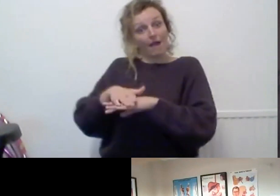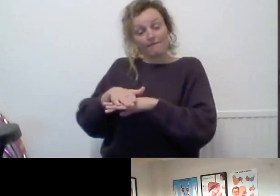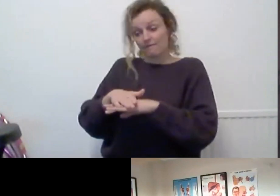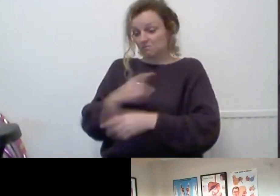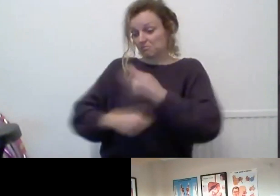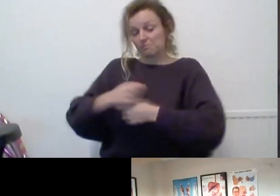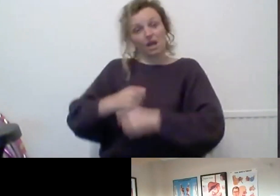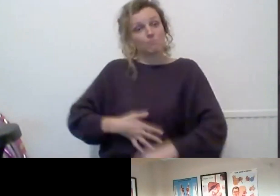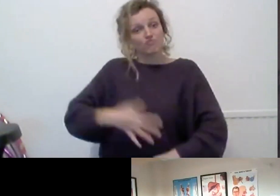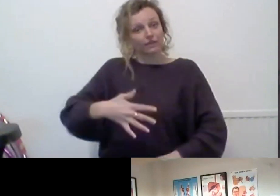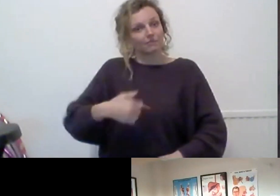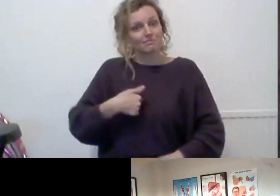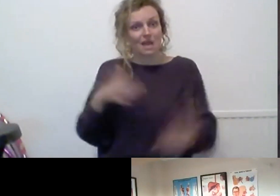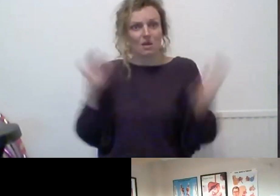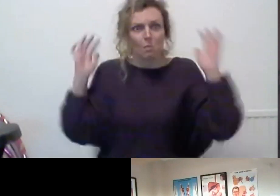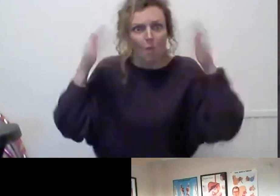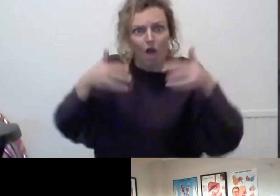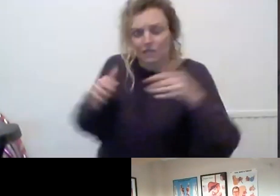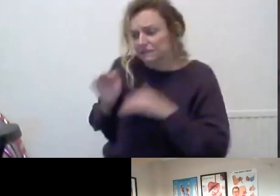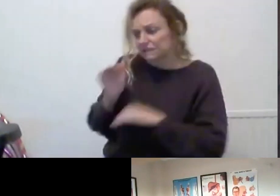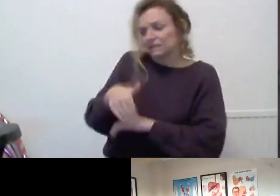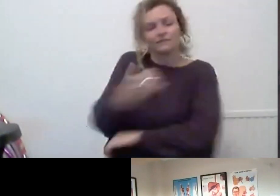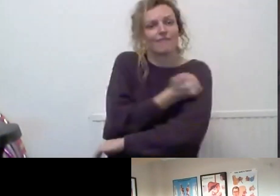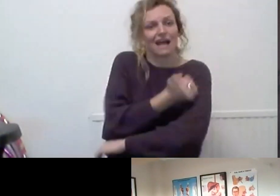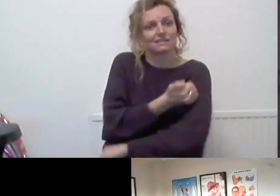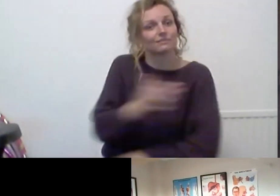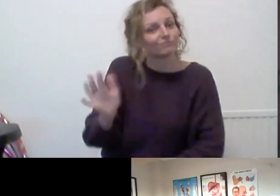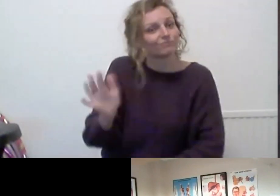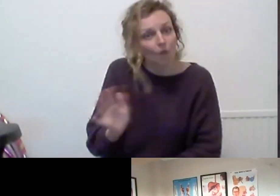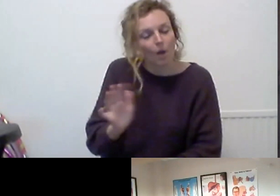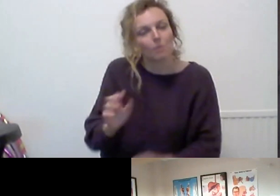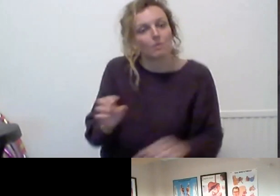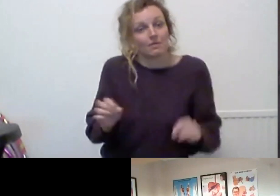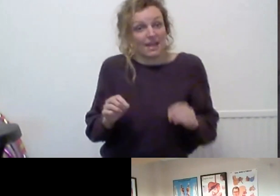would harm a pregnancy. And I think if she was pregnant, and she and she was, you know, a doctor,